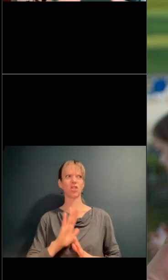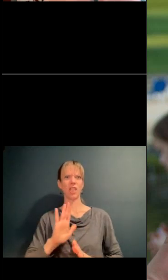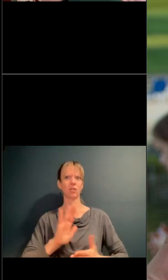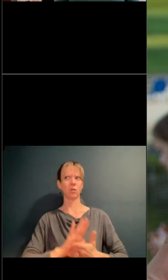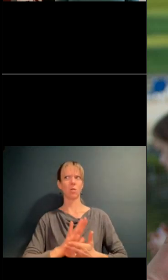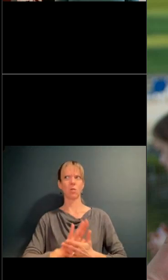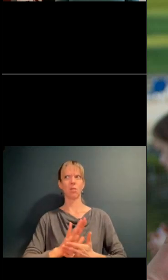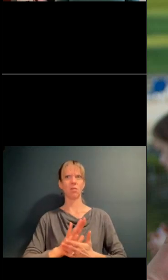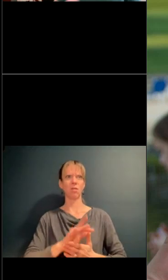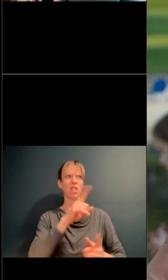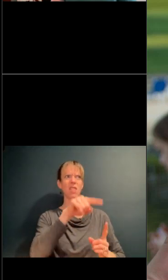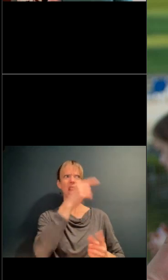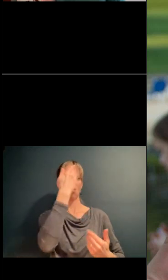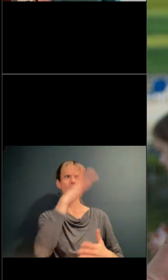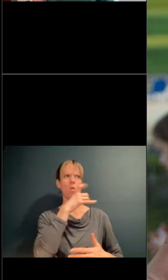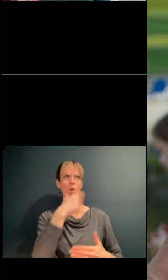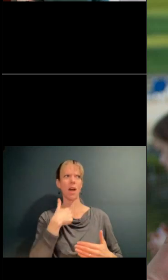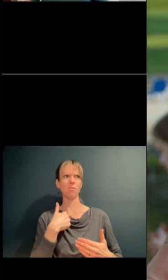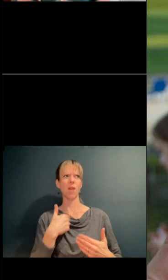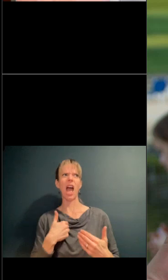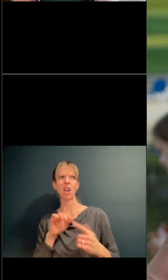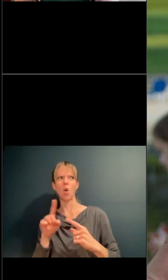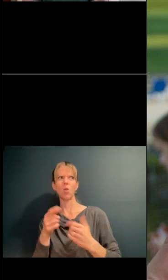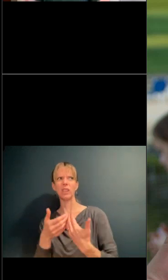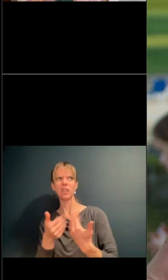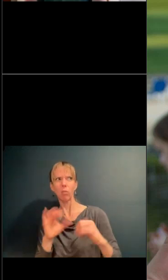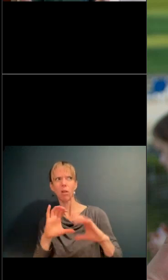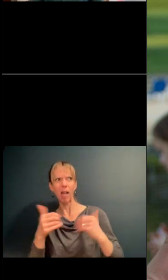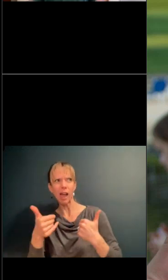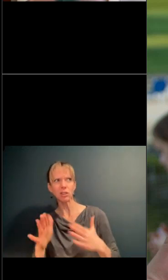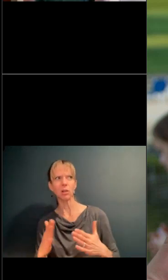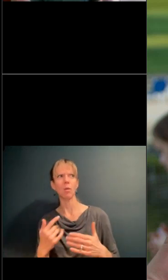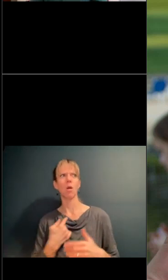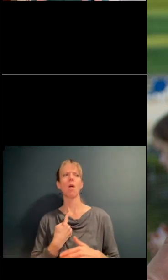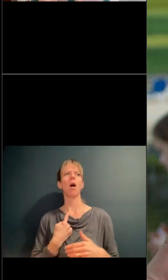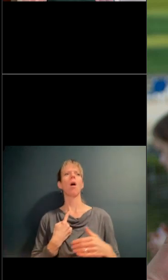entire school day in separate classrooms, or are always on the periphery of school,